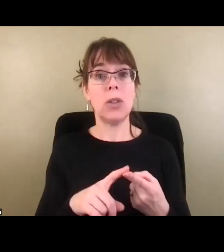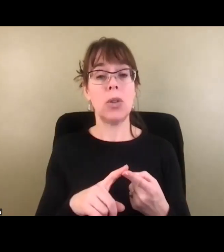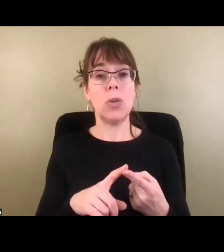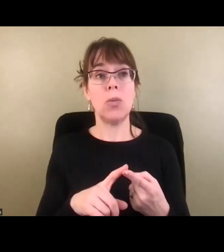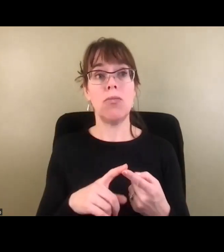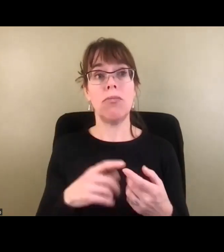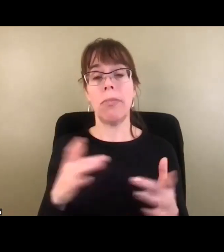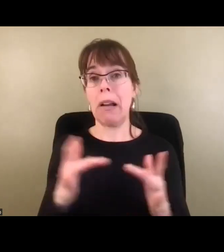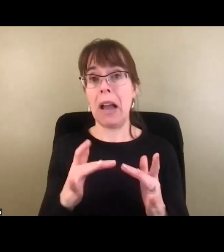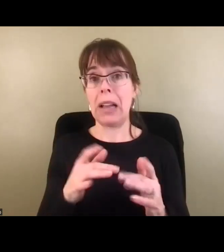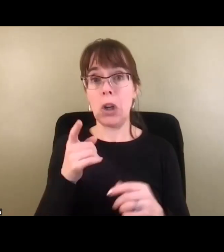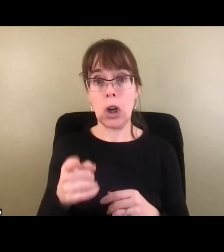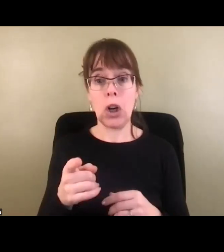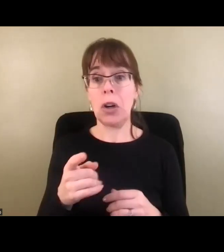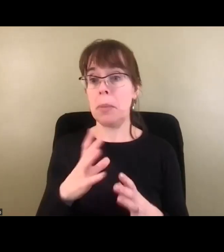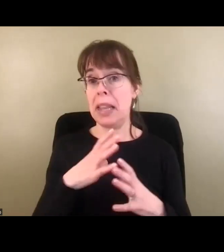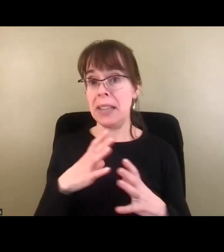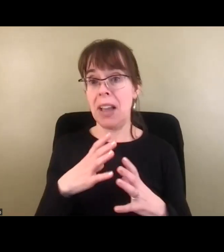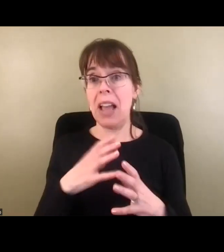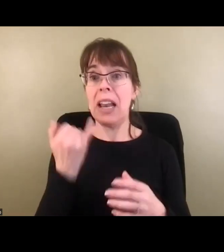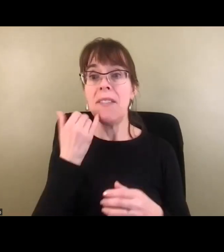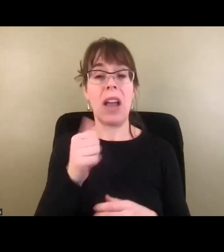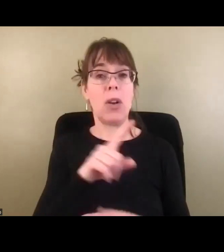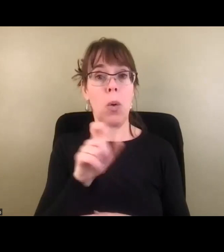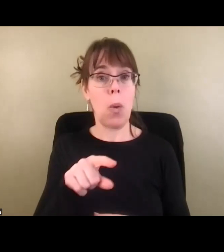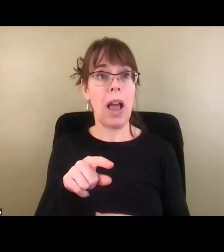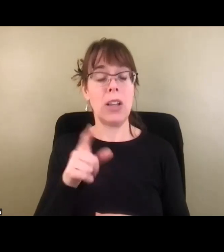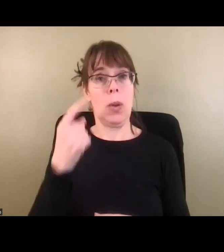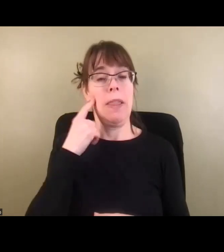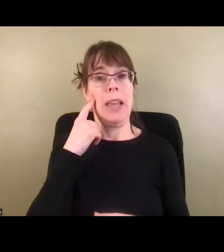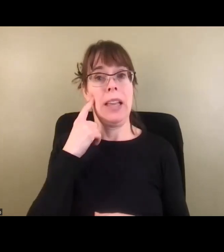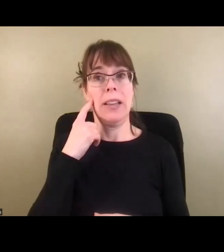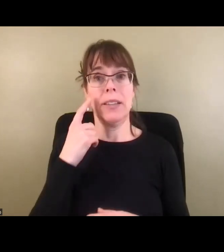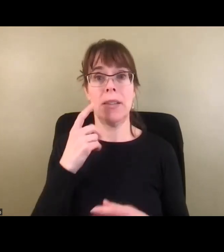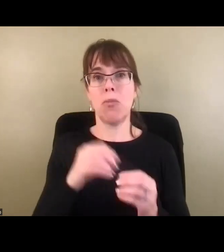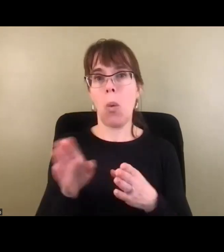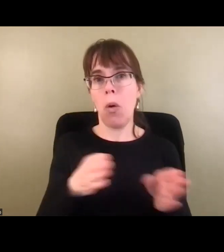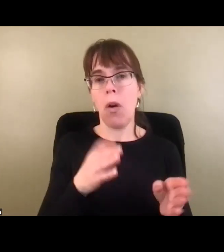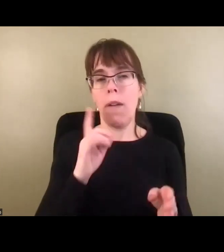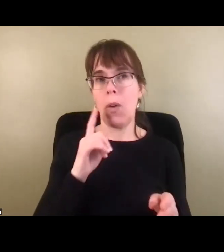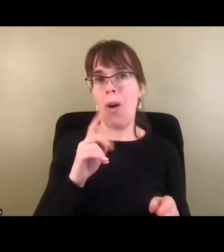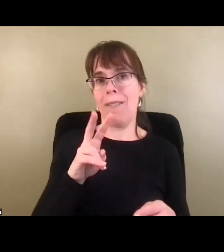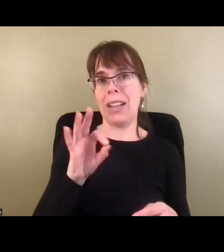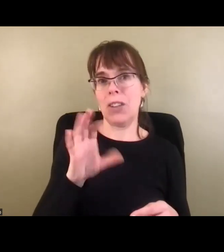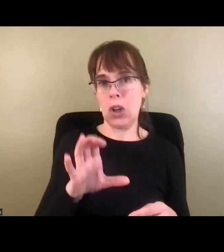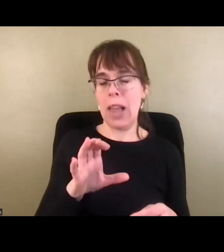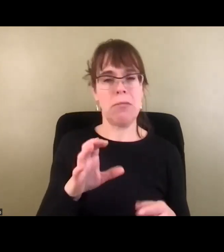you know, contact her, that's fine. If you have a question that you think is more geared towards us here at Violence Free, feel free to ask us.